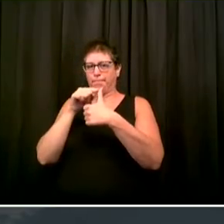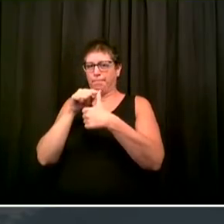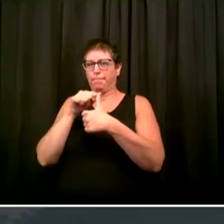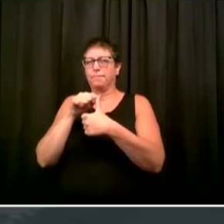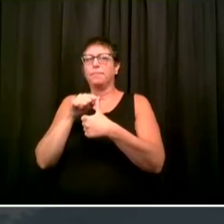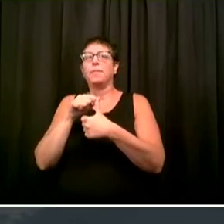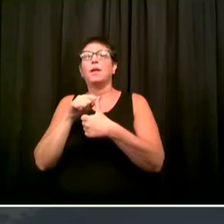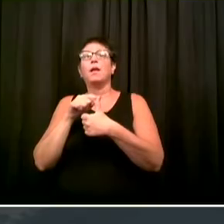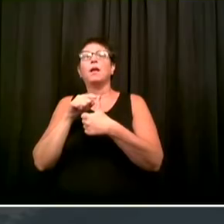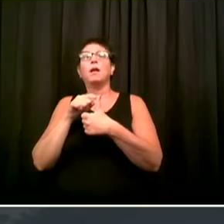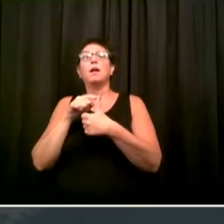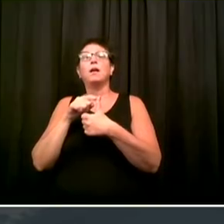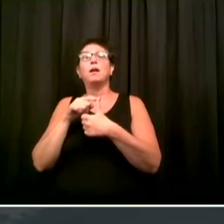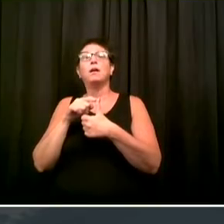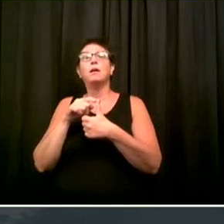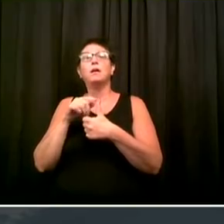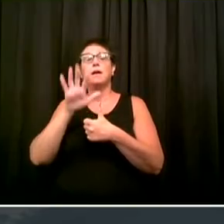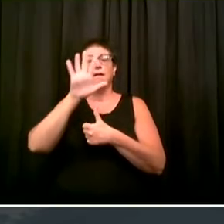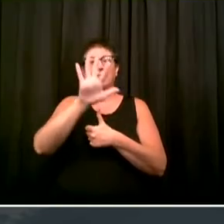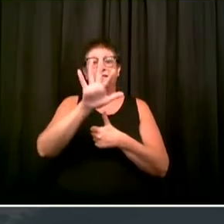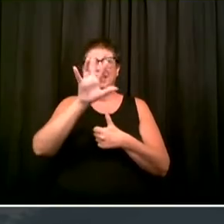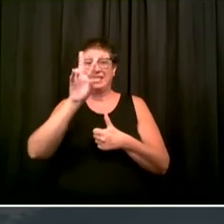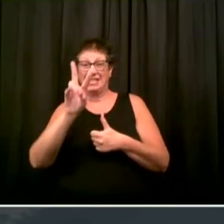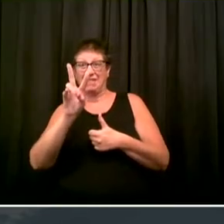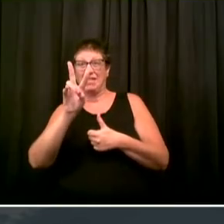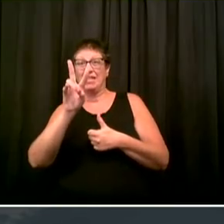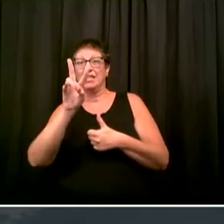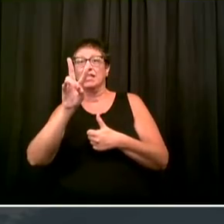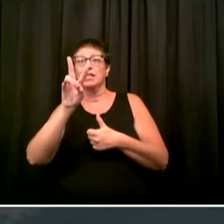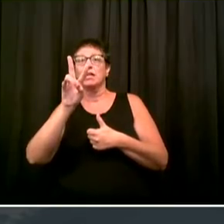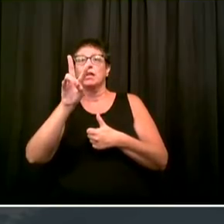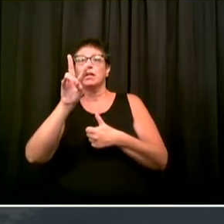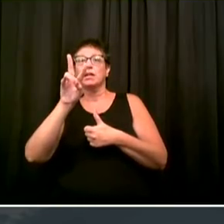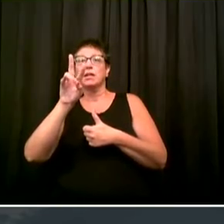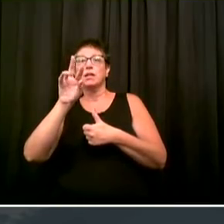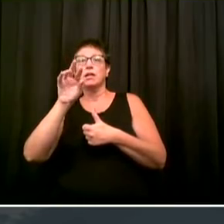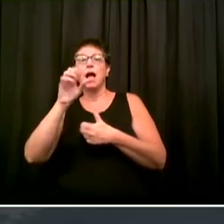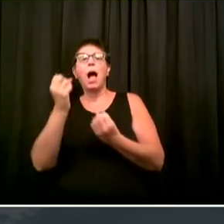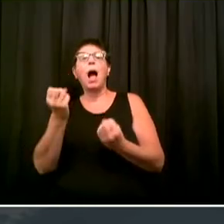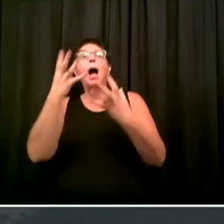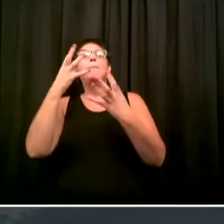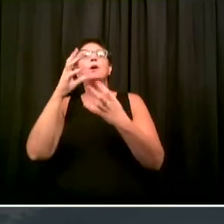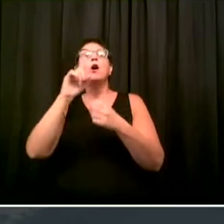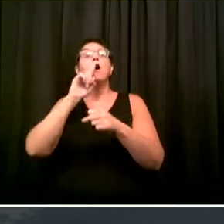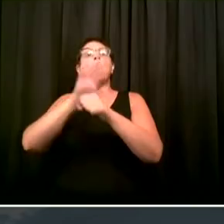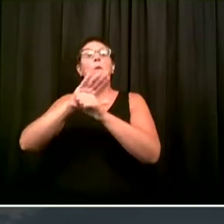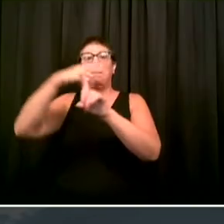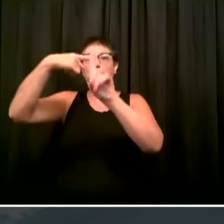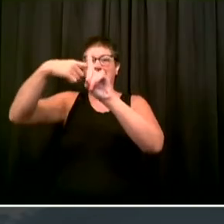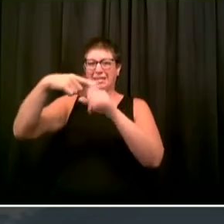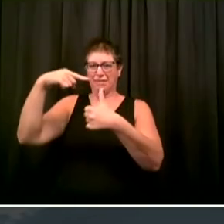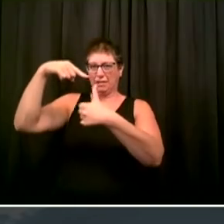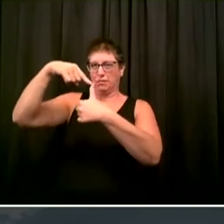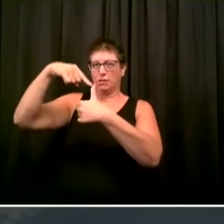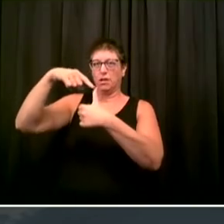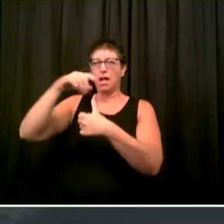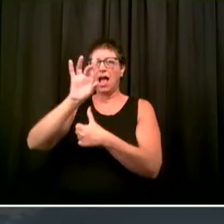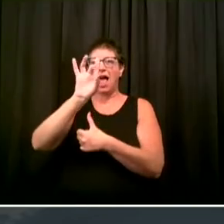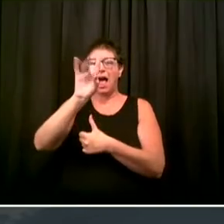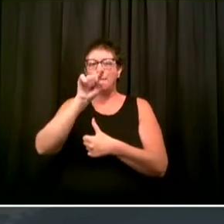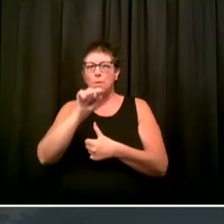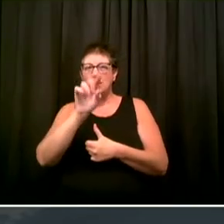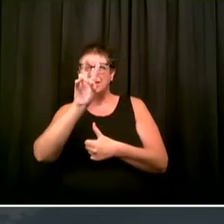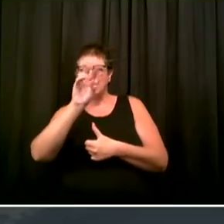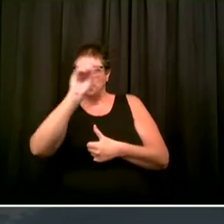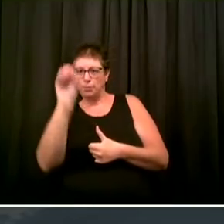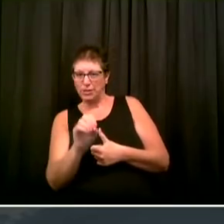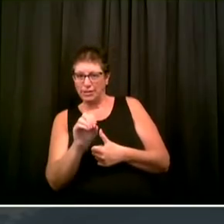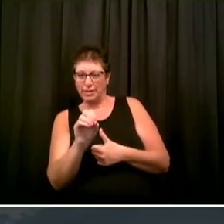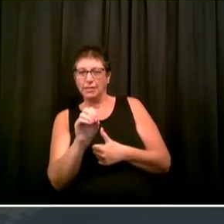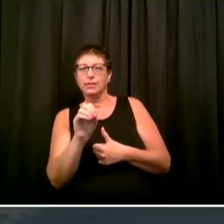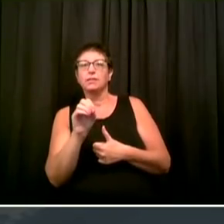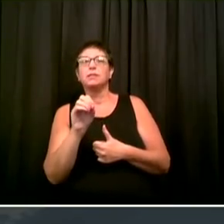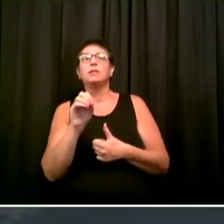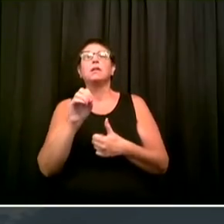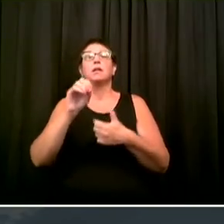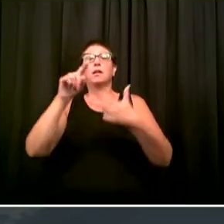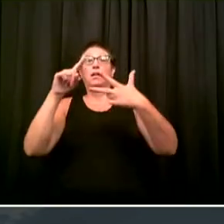PEOPLE ADMITTTHE